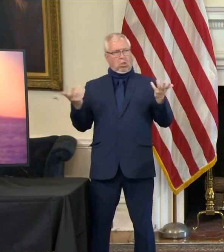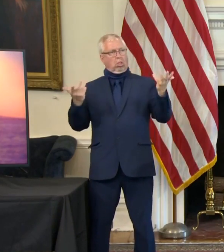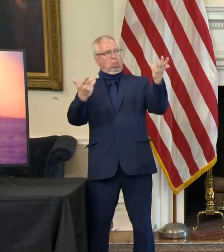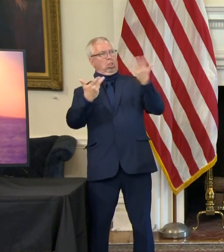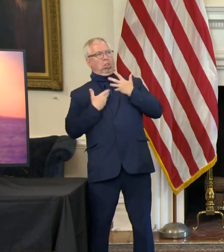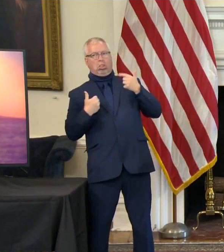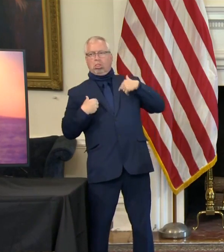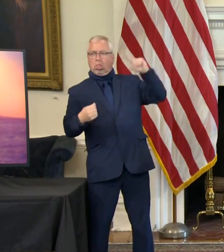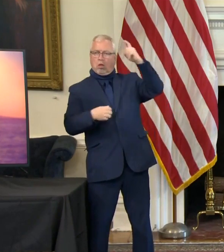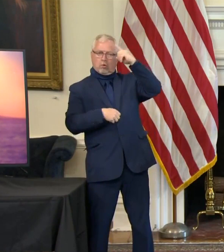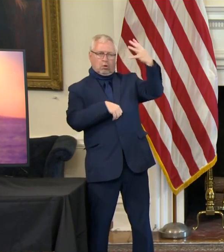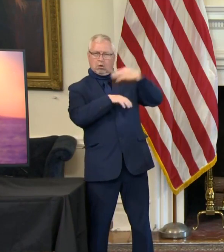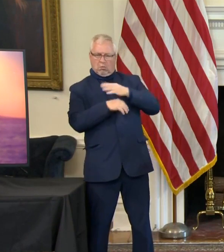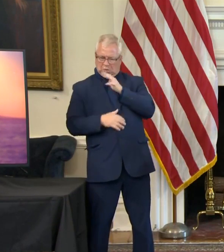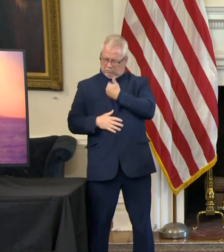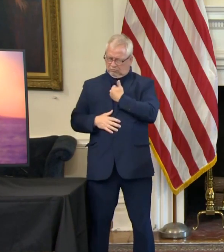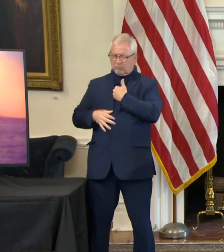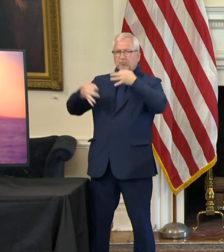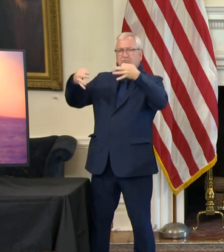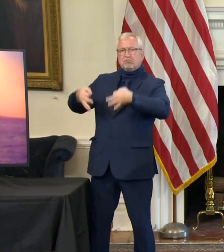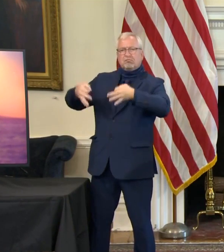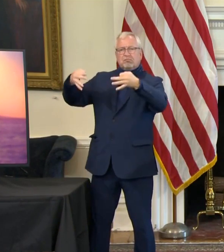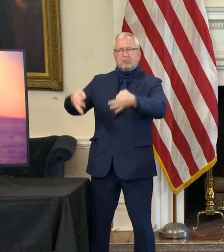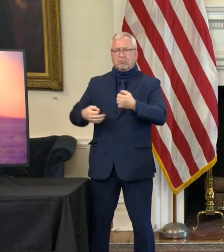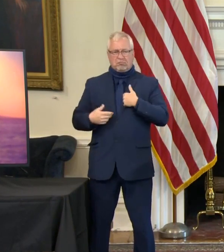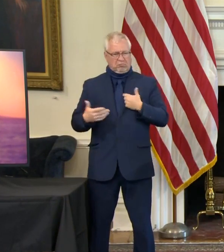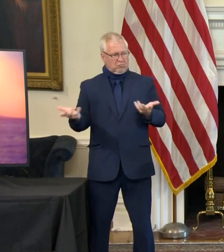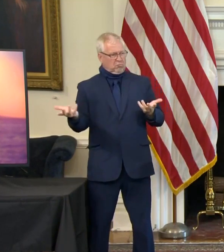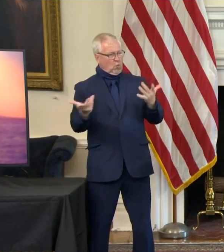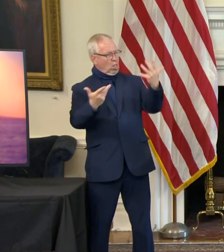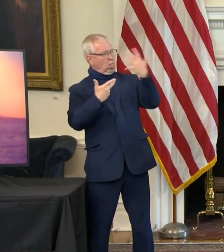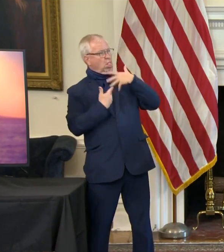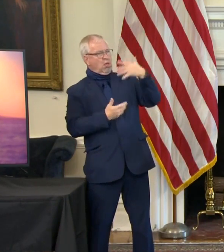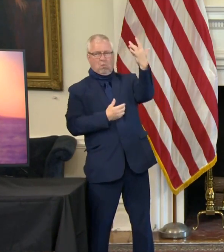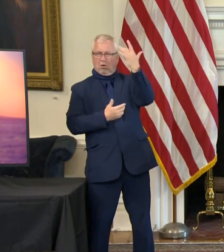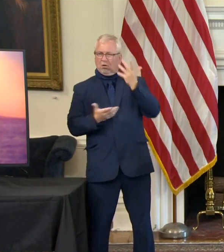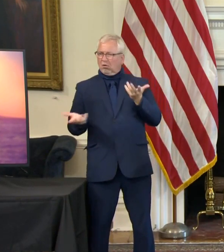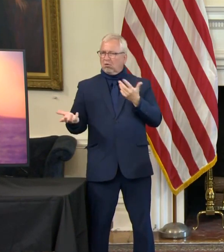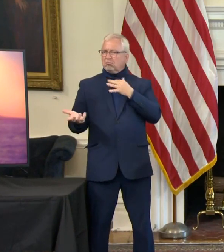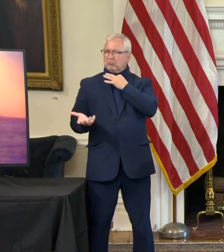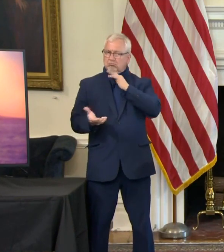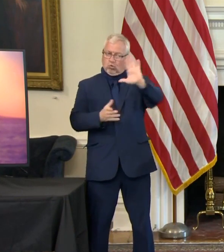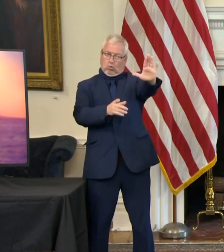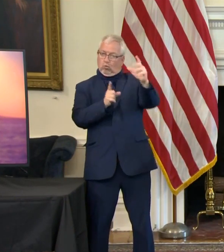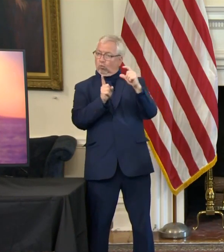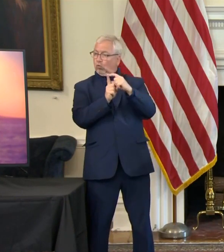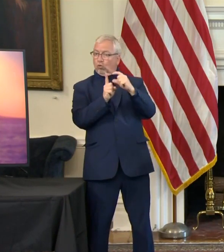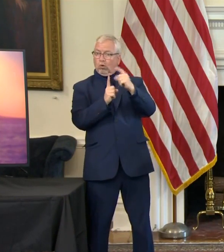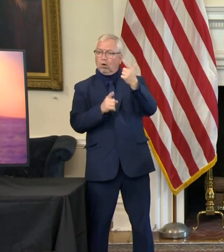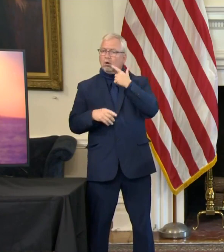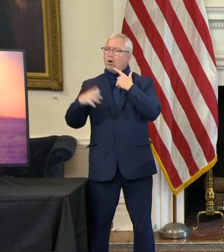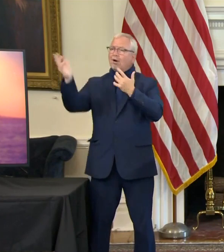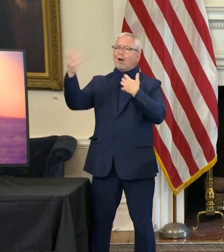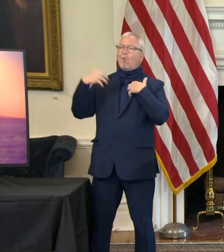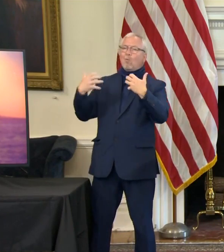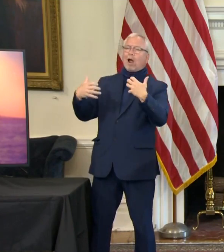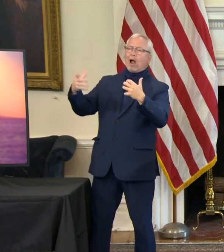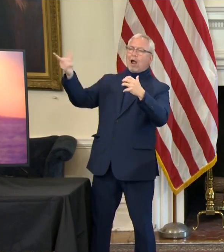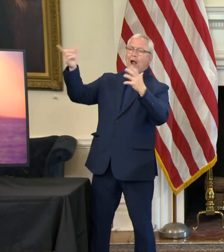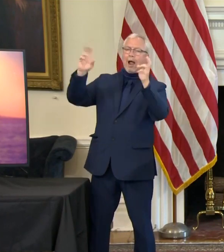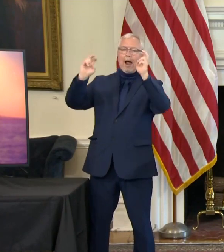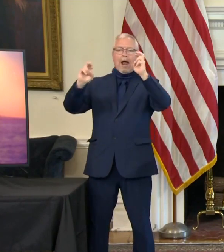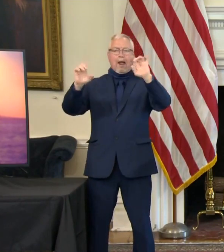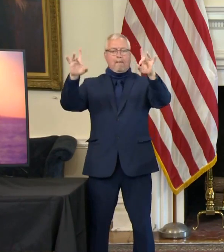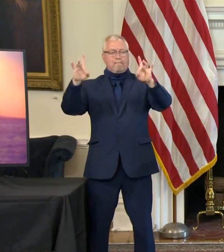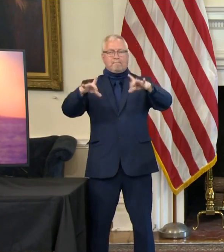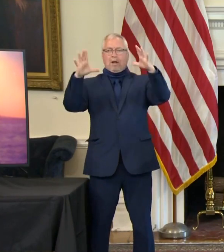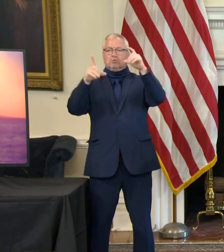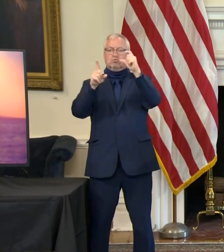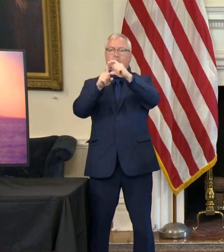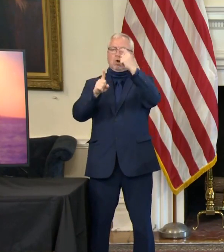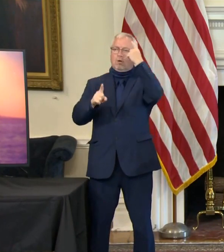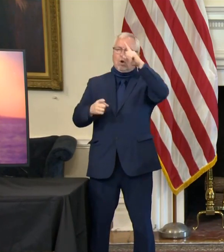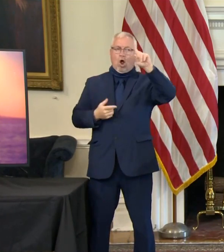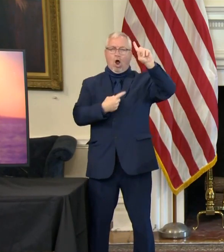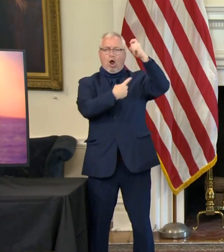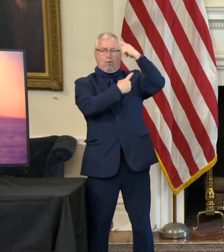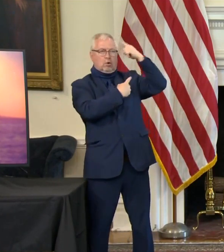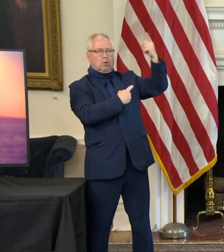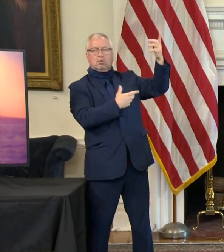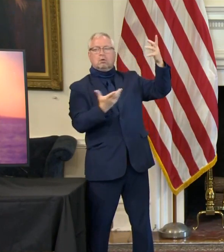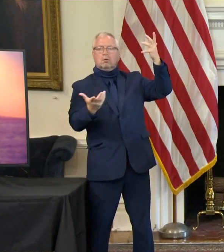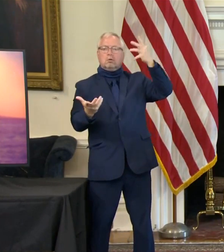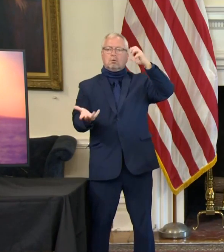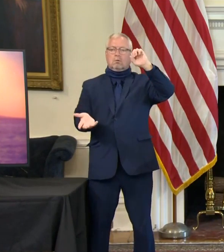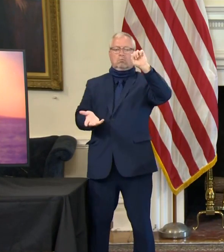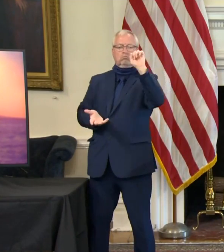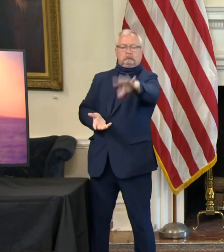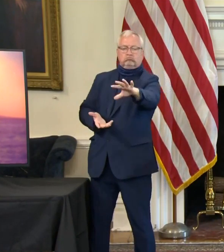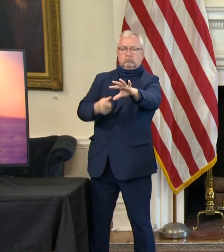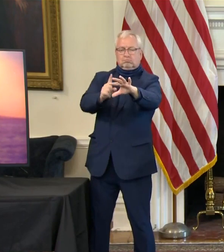WE ASKED HIM TODAY HOW CAN YOU SAY YOU ARE LEFT HOLDING THE BAG . HE SAID HE WANTED AND THESE WERE HIS WORDS, MAGIC WORDS FROM YOU.